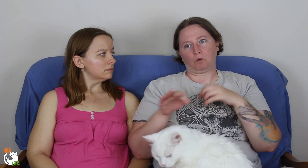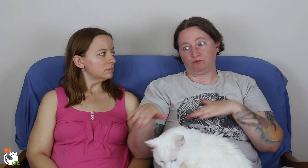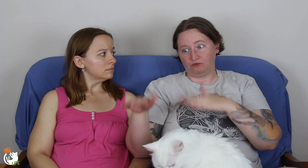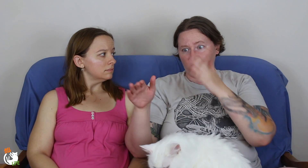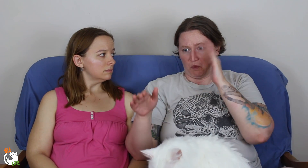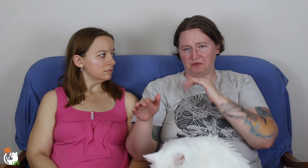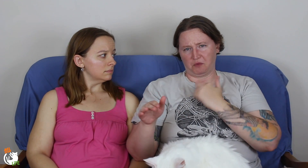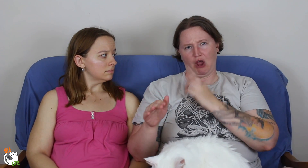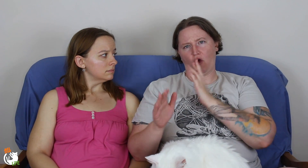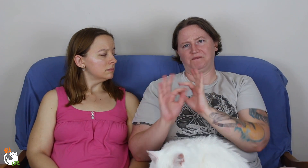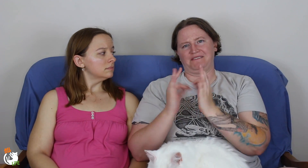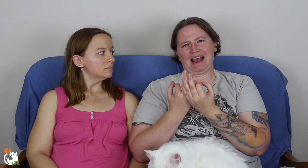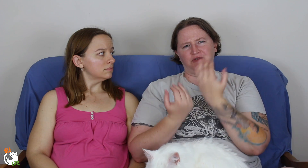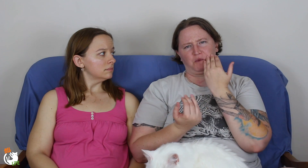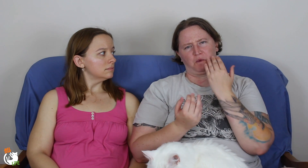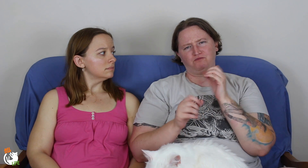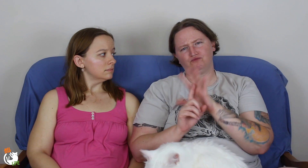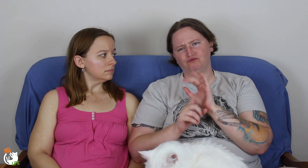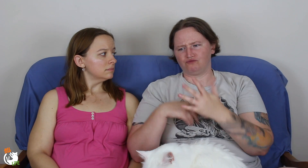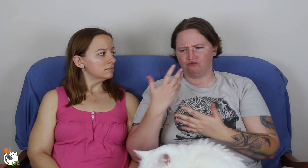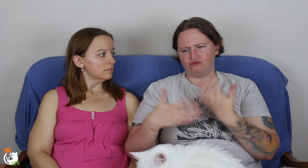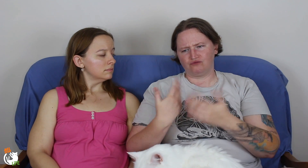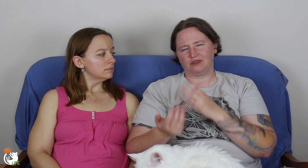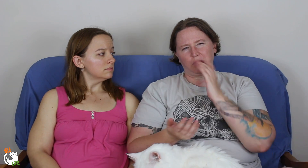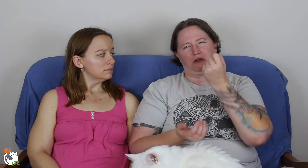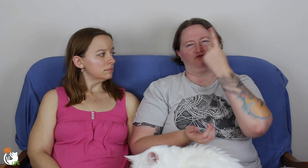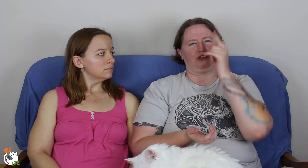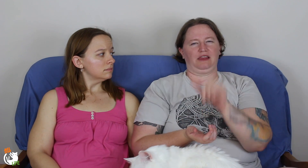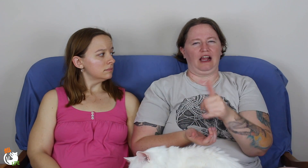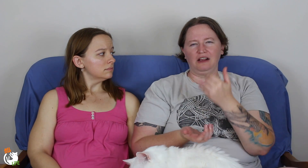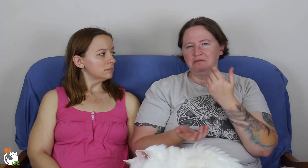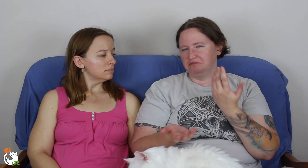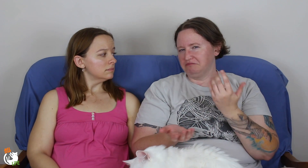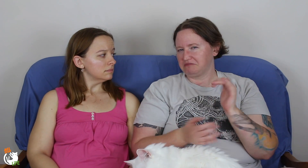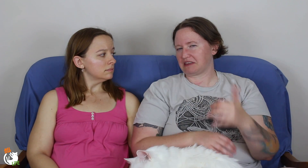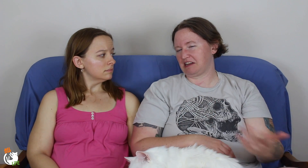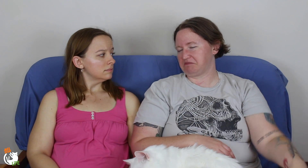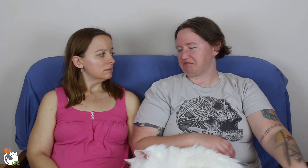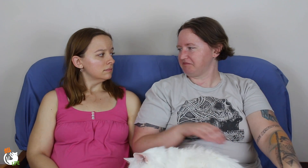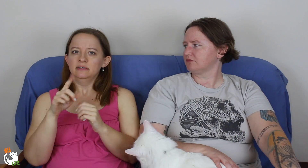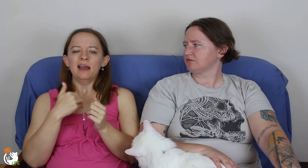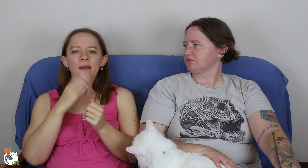But important, when they're at that age, they should know who their family is and where they come from. That's kind of the understanding we have.